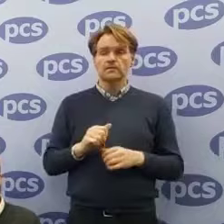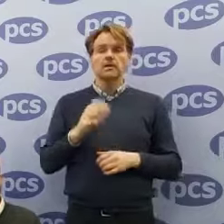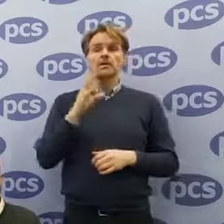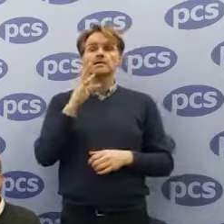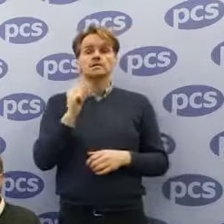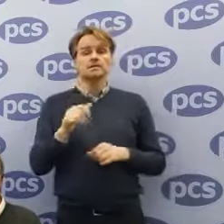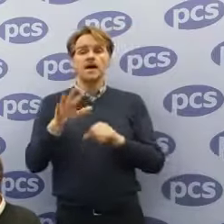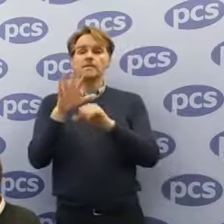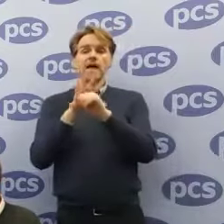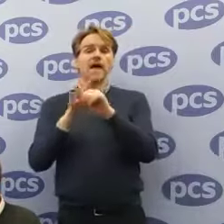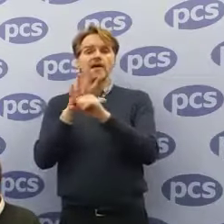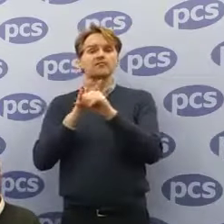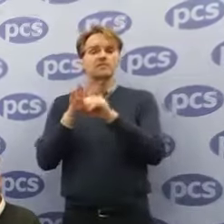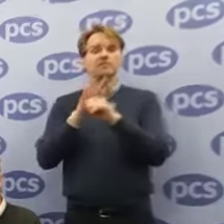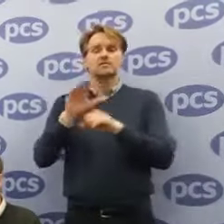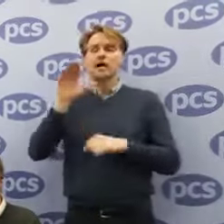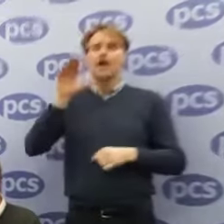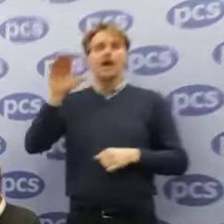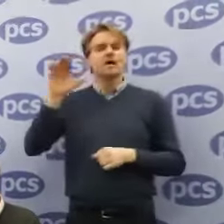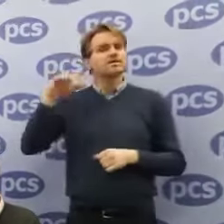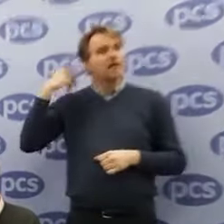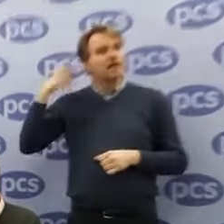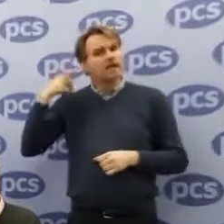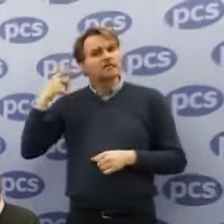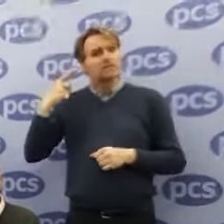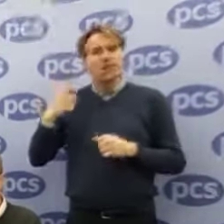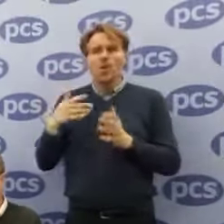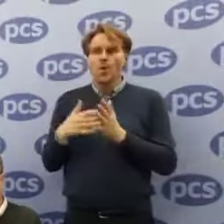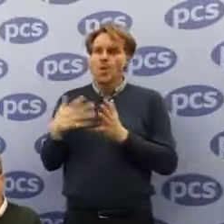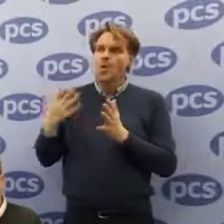country outside of London where there are significant cost pressures. York may